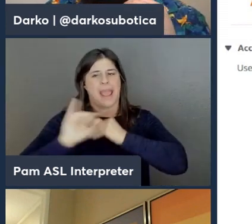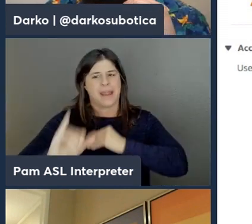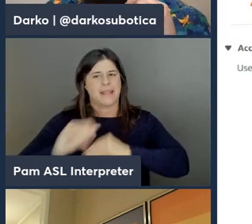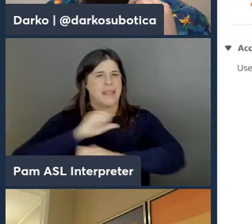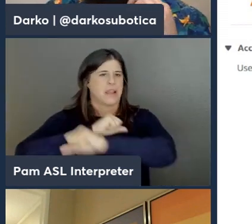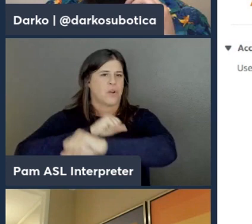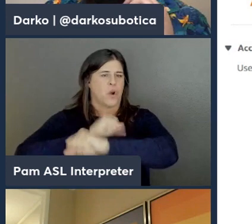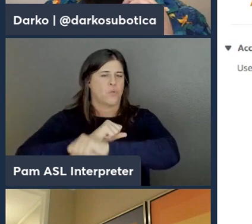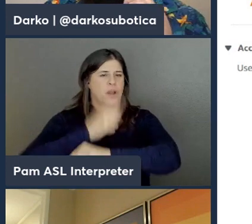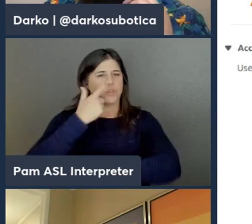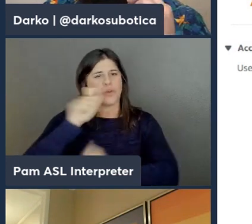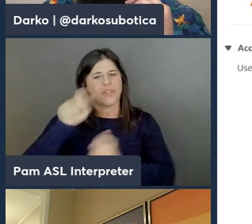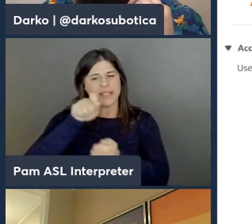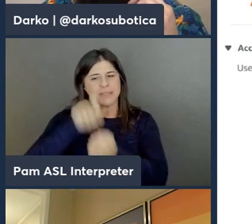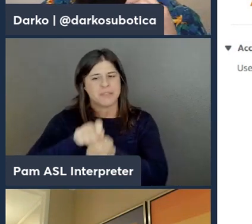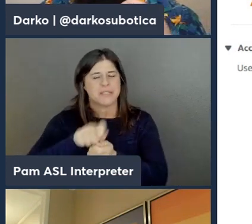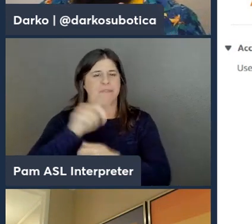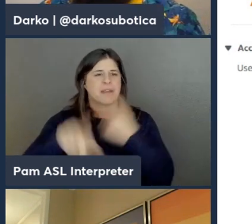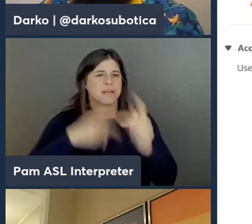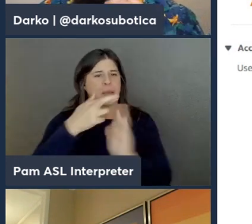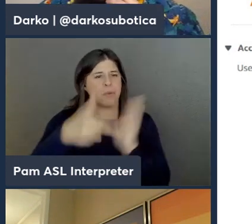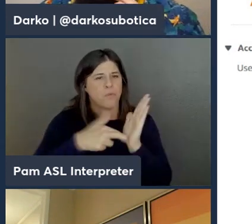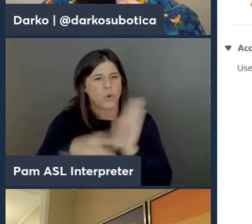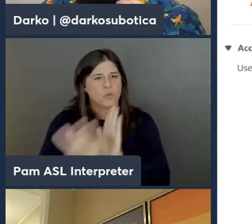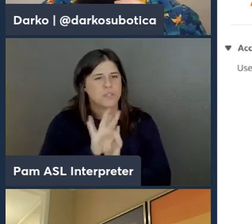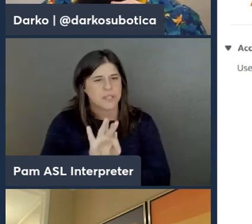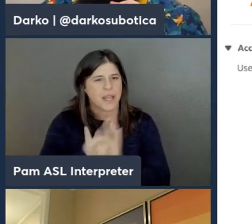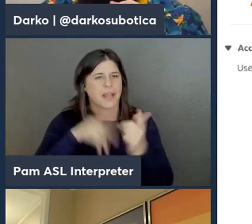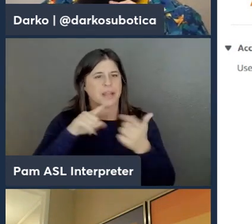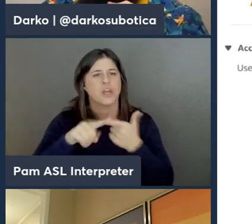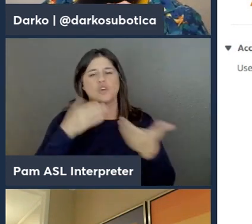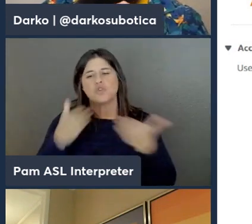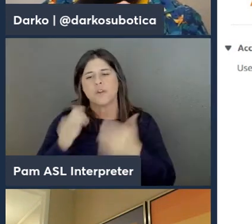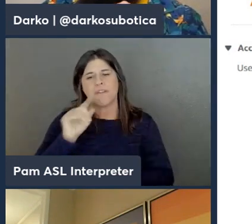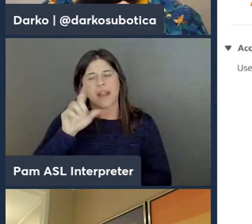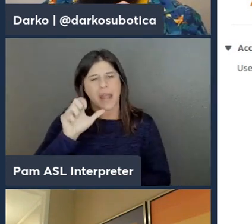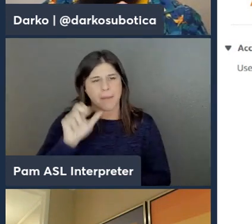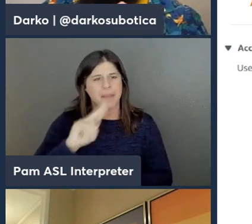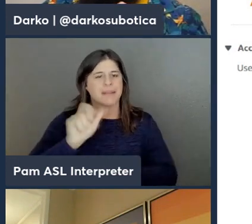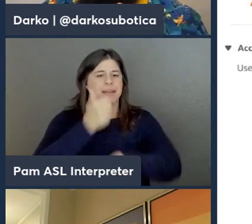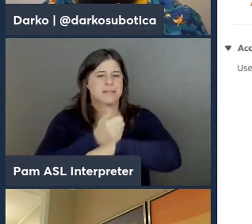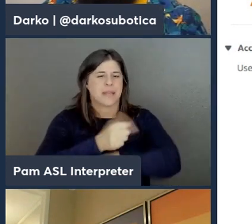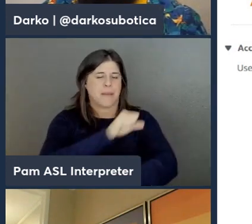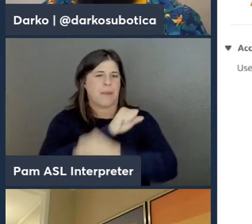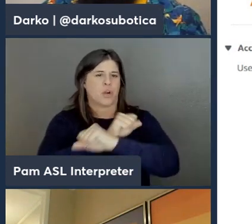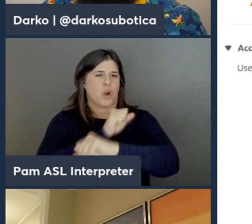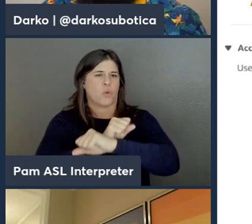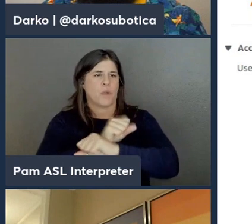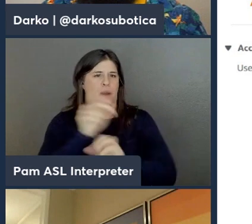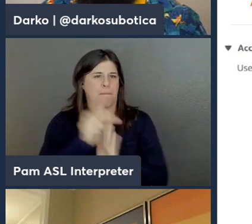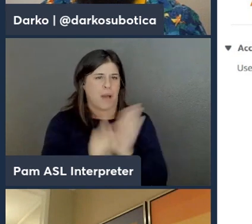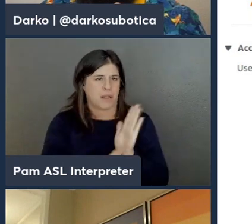what type of role you select, the service administrator, can set Guardrail policies, and a Guardrail policy